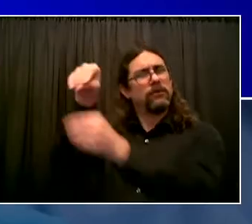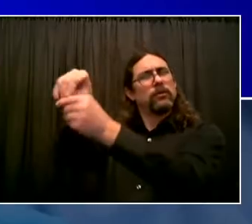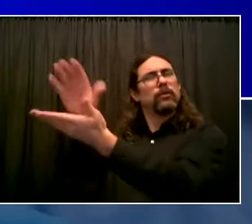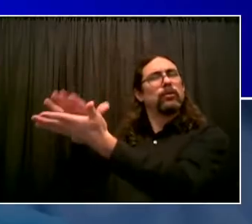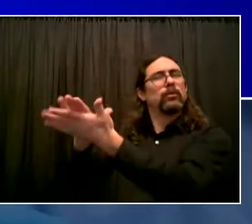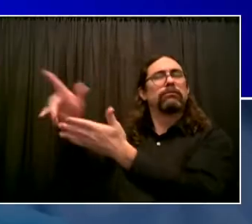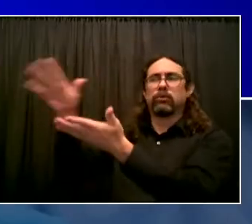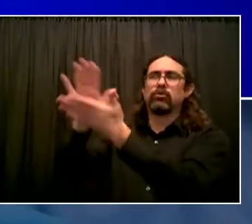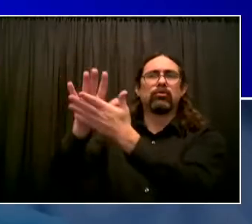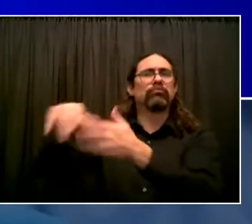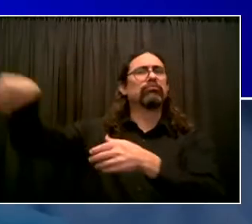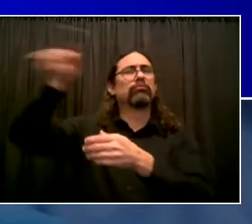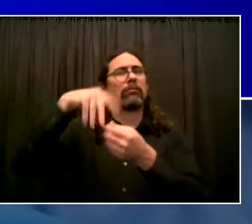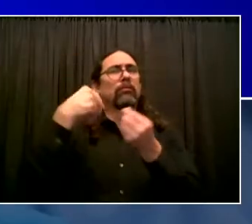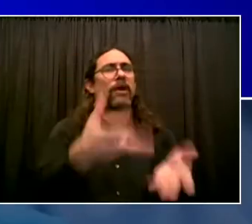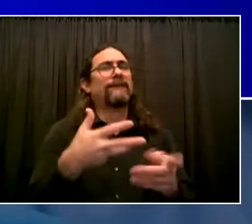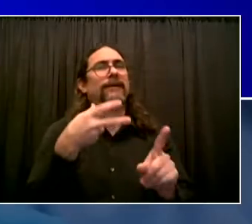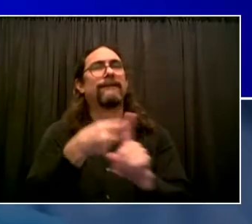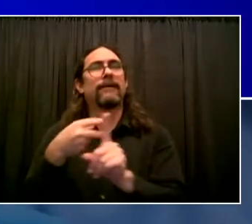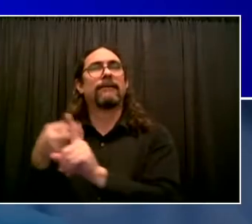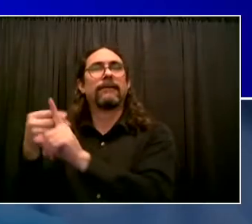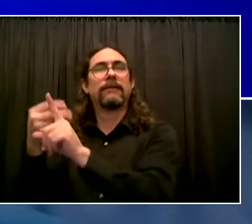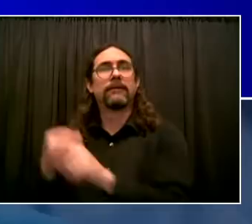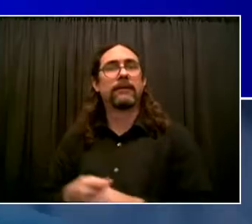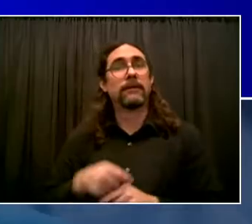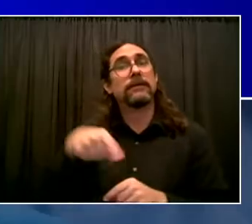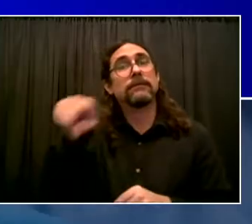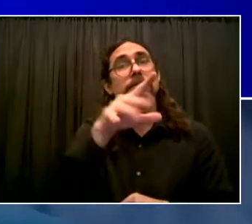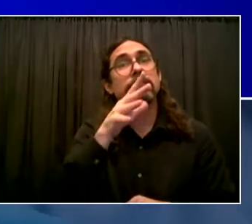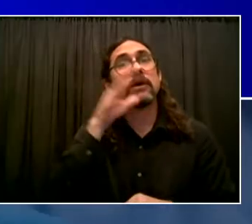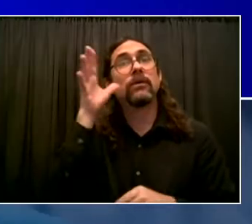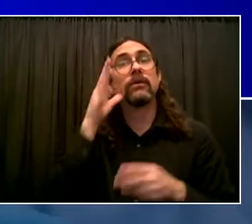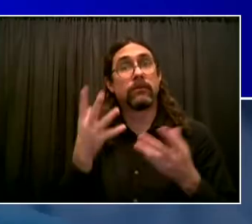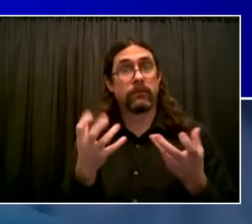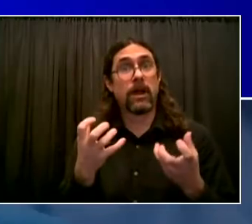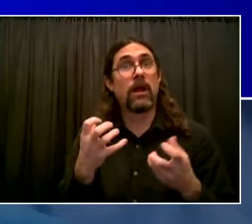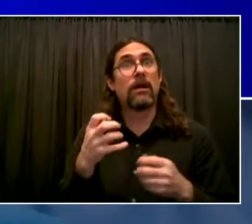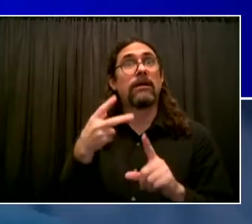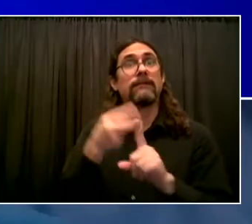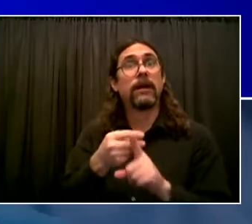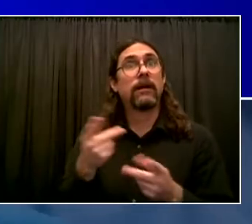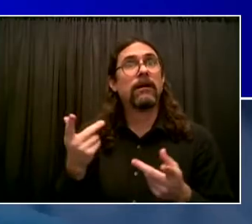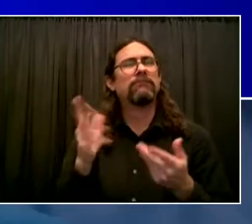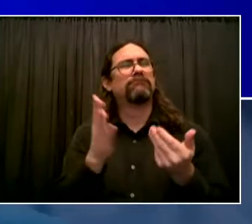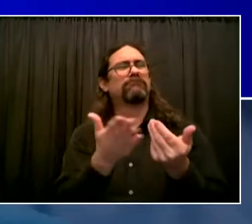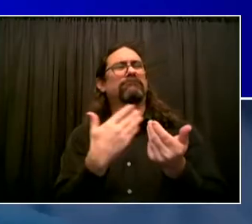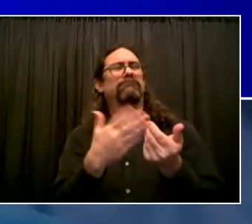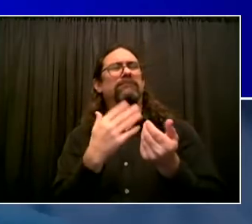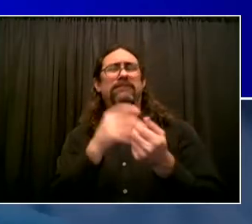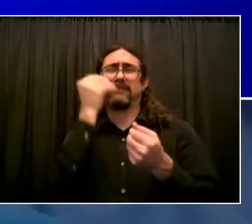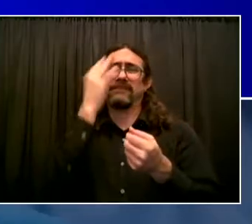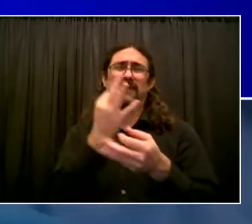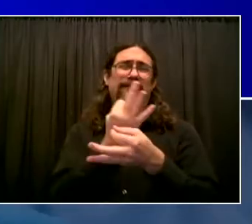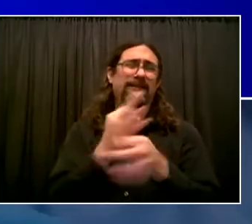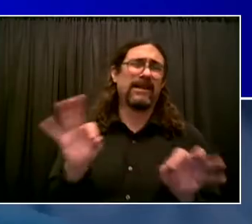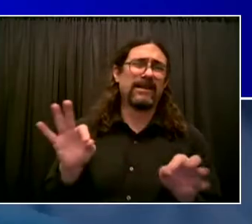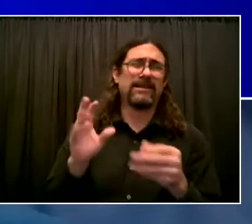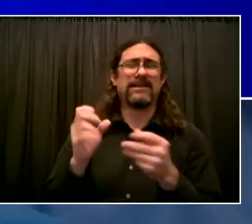SECOND TIME AROUND. IF YOU'RE A PARENT, YOU WANT TO GET YOUR KID VACCINATED IT IS